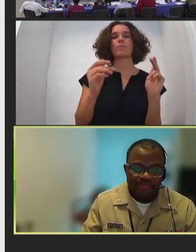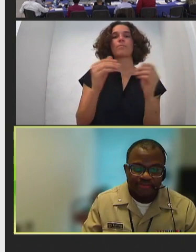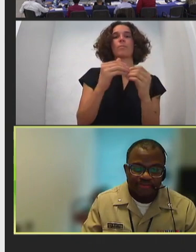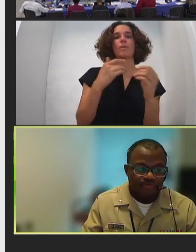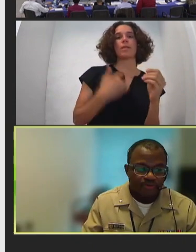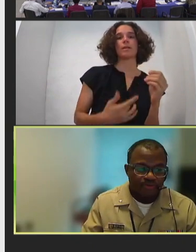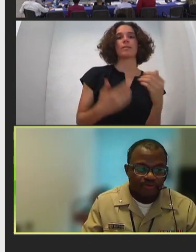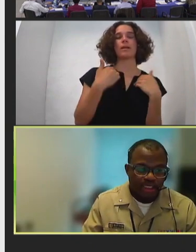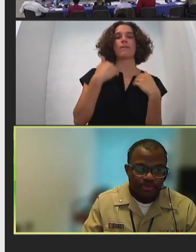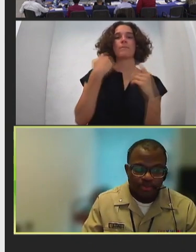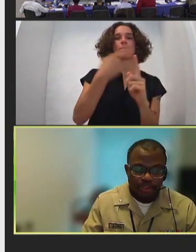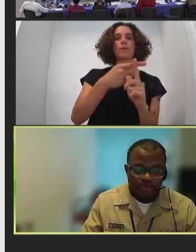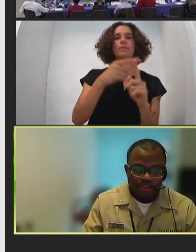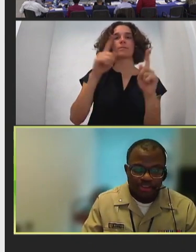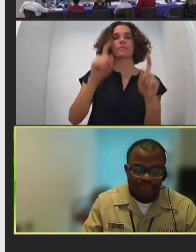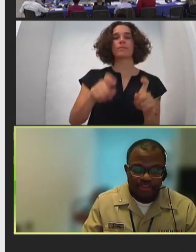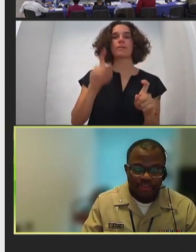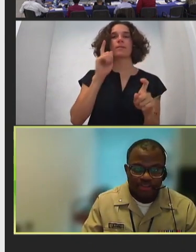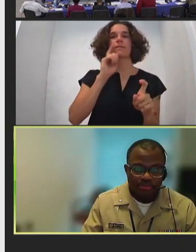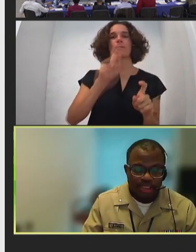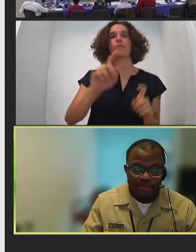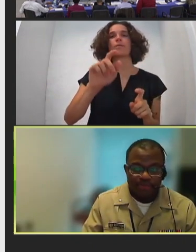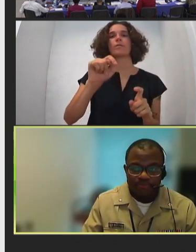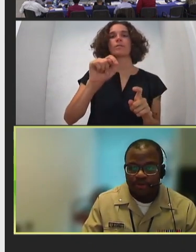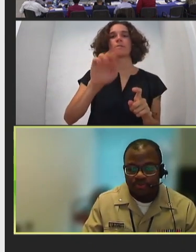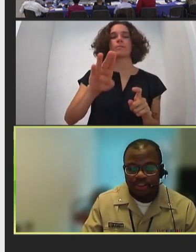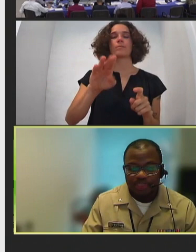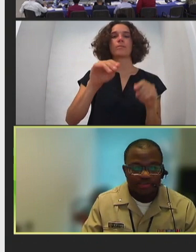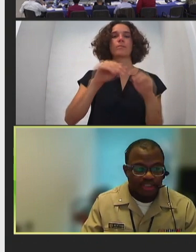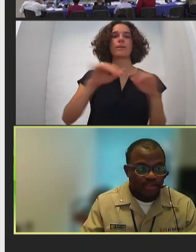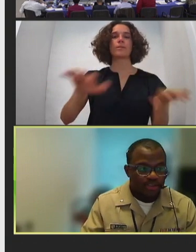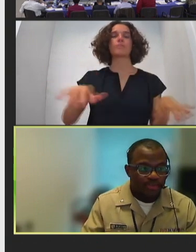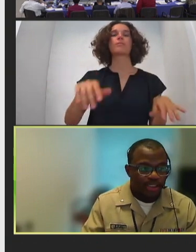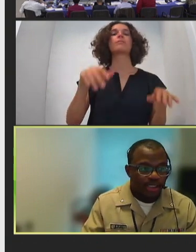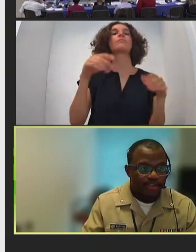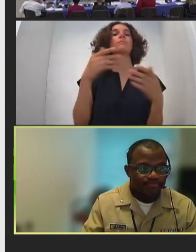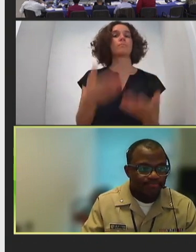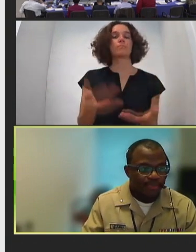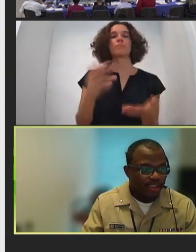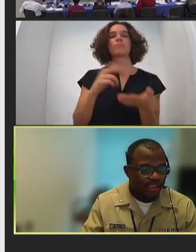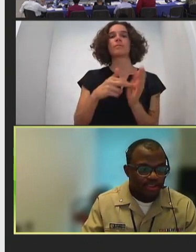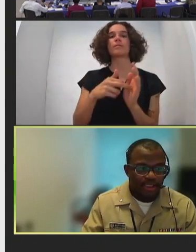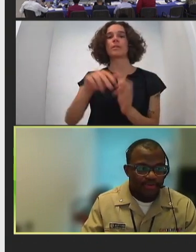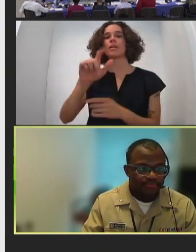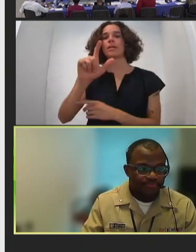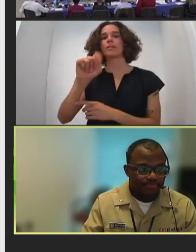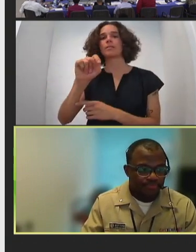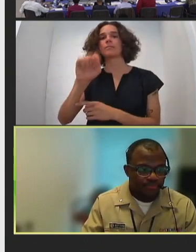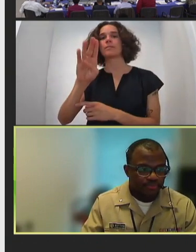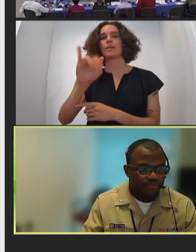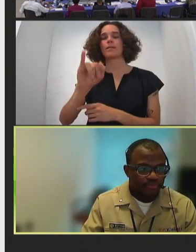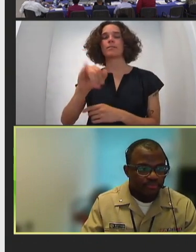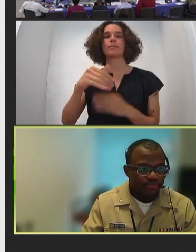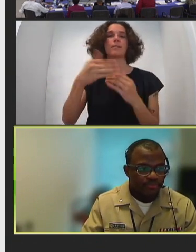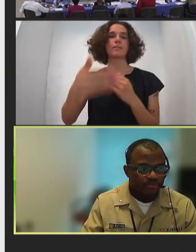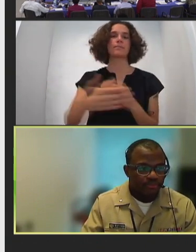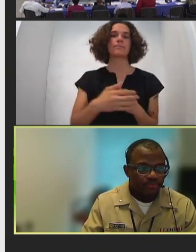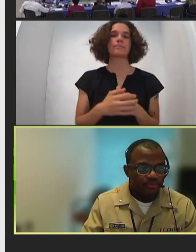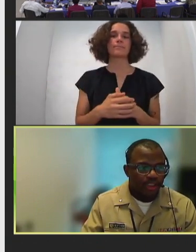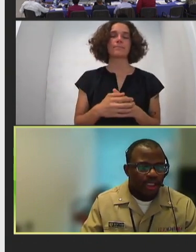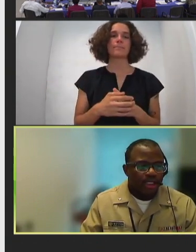tests for M. tuberculosis infection and therefore, presumptively, LTBI. Next slide.